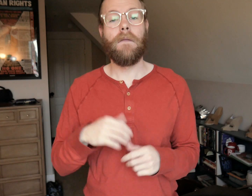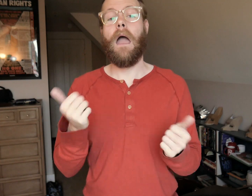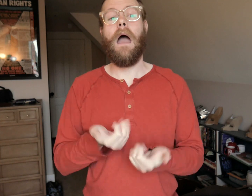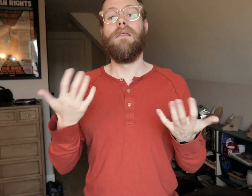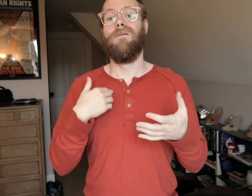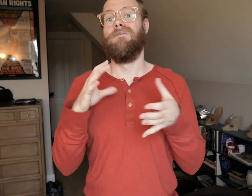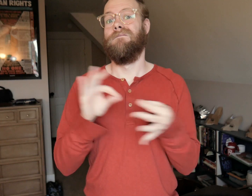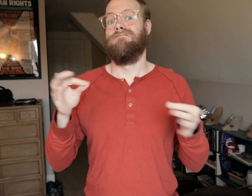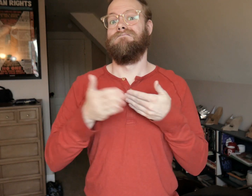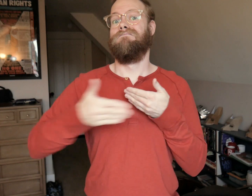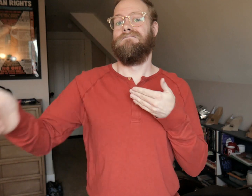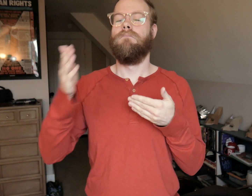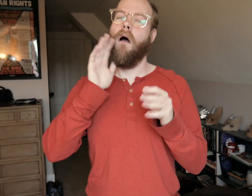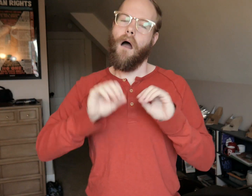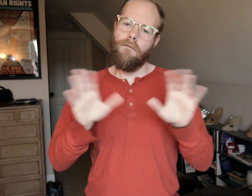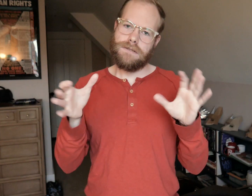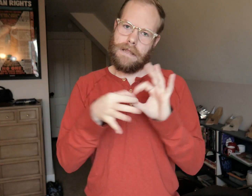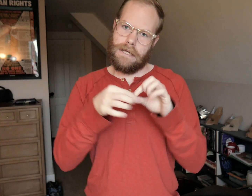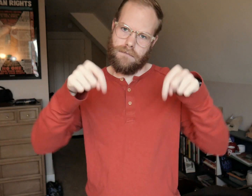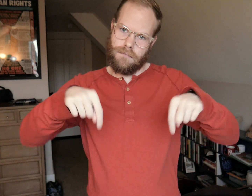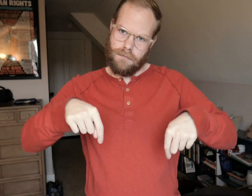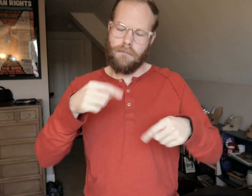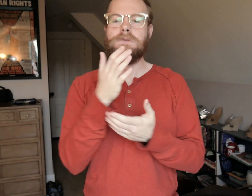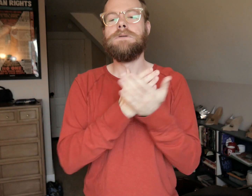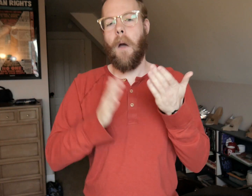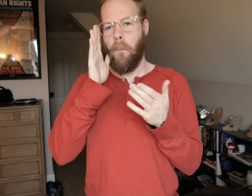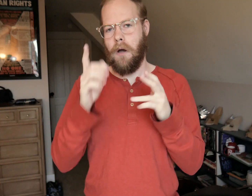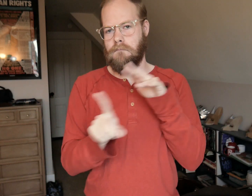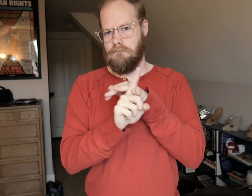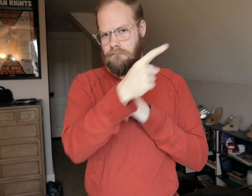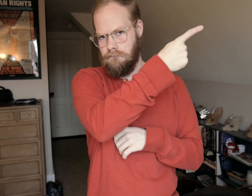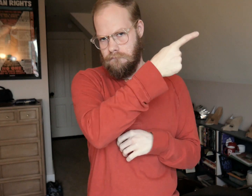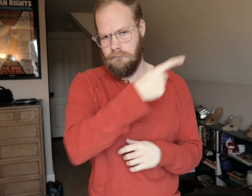Anything I mention from now on will obviously be linked down below, and some will be in the cards.